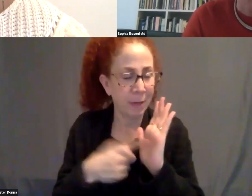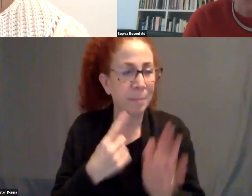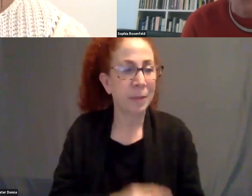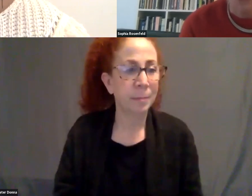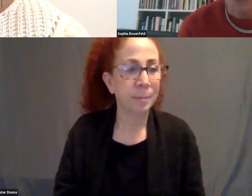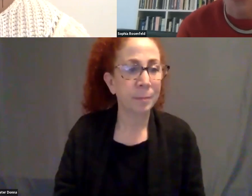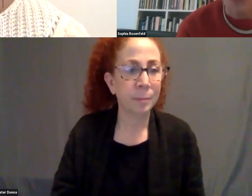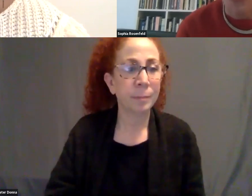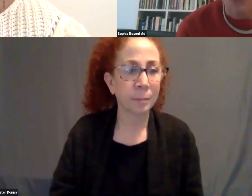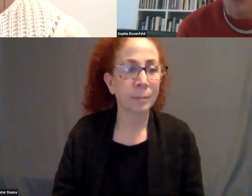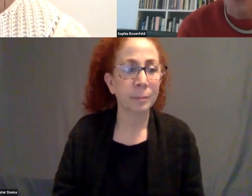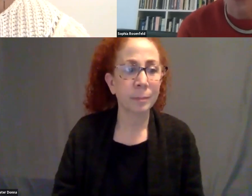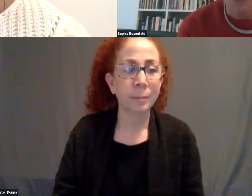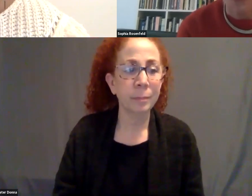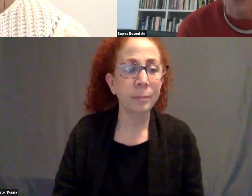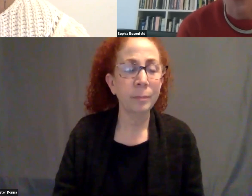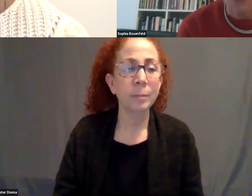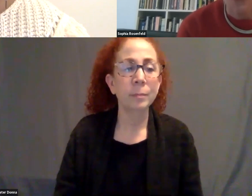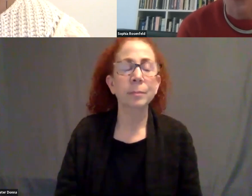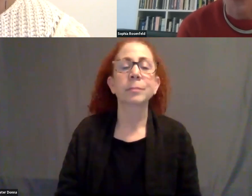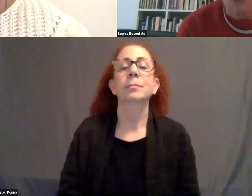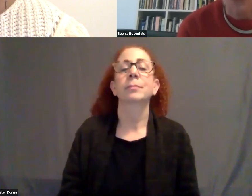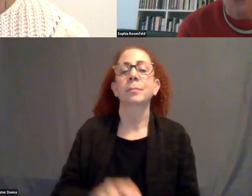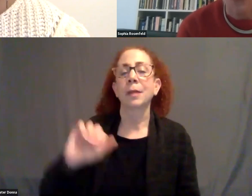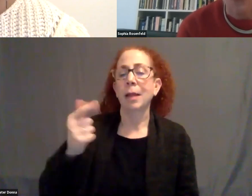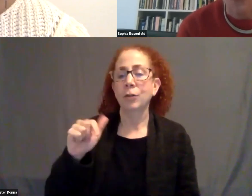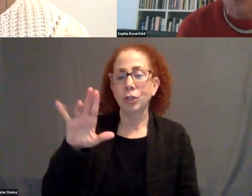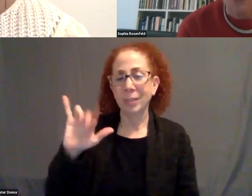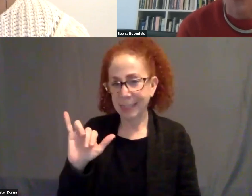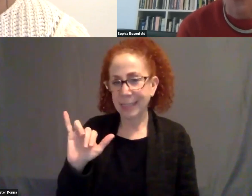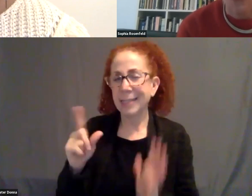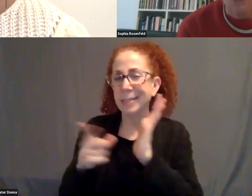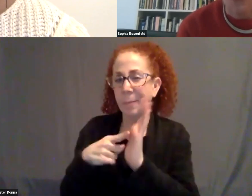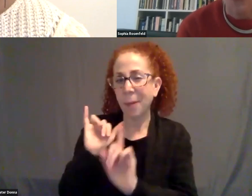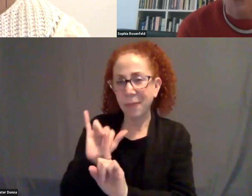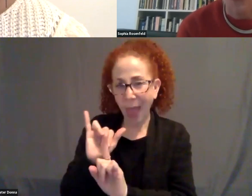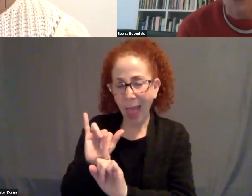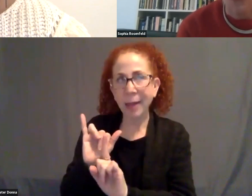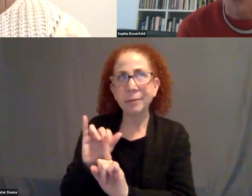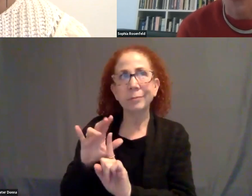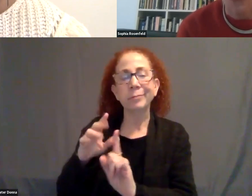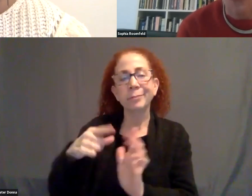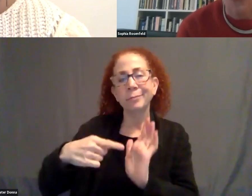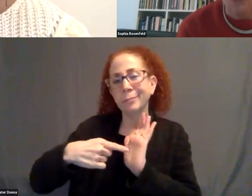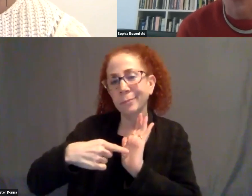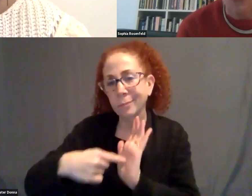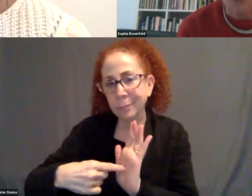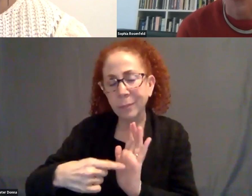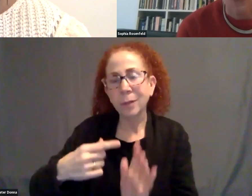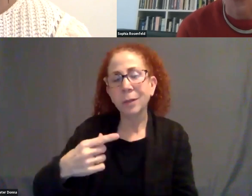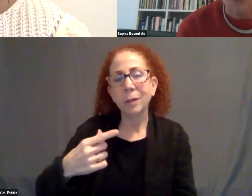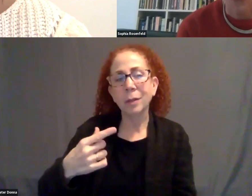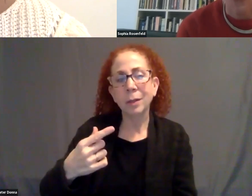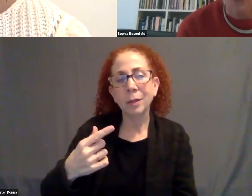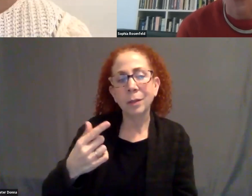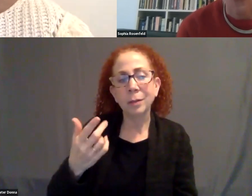Agency sometimes stands in for a kind